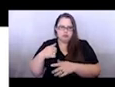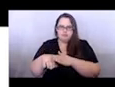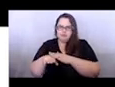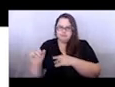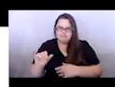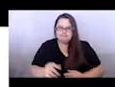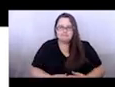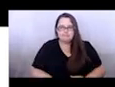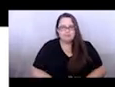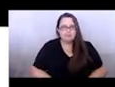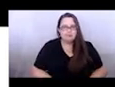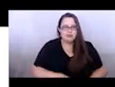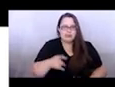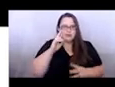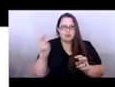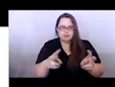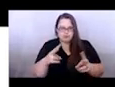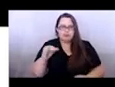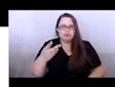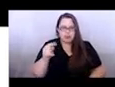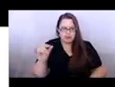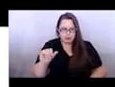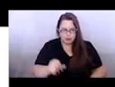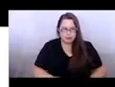. And this will be posted on the chat.